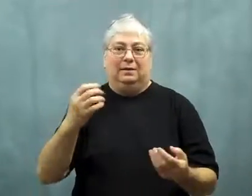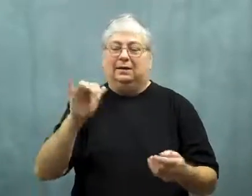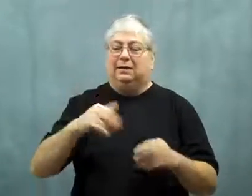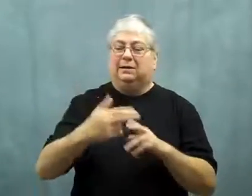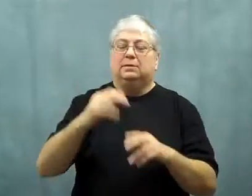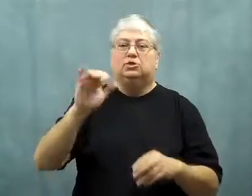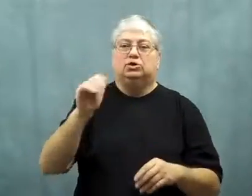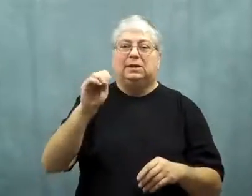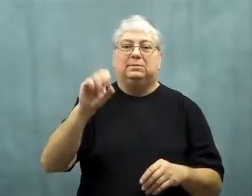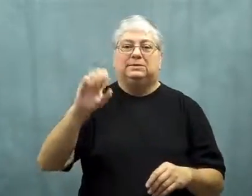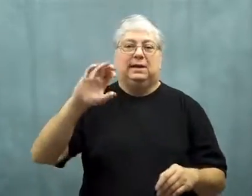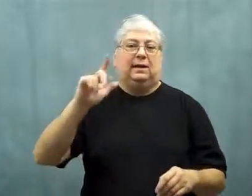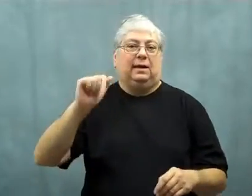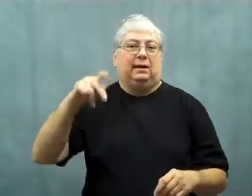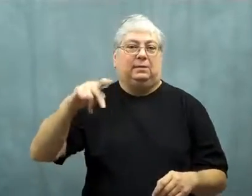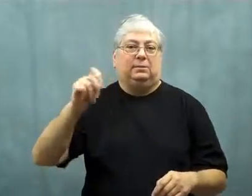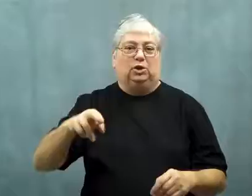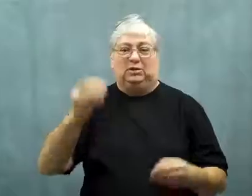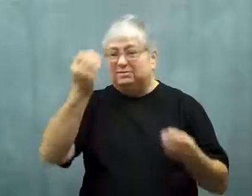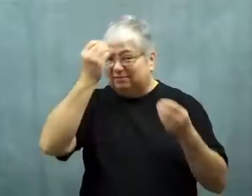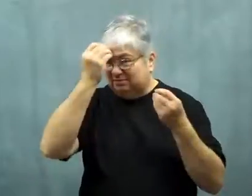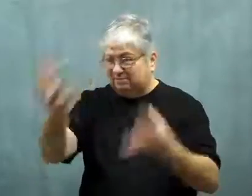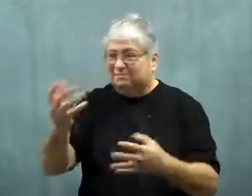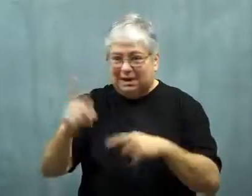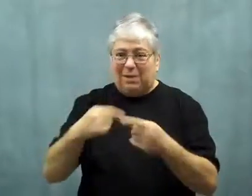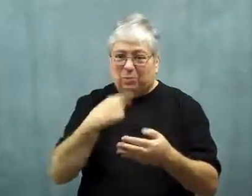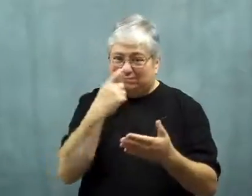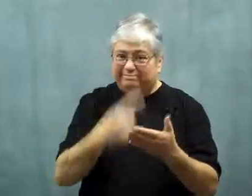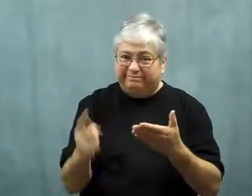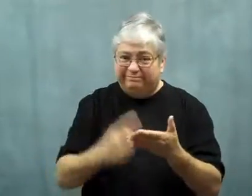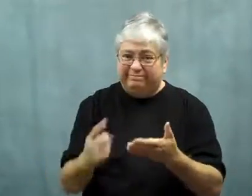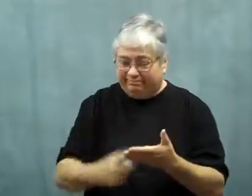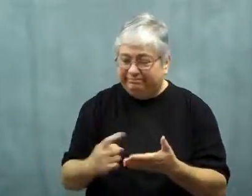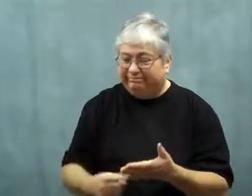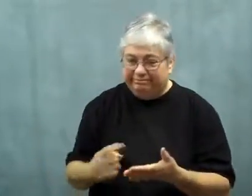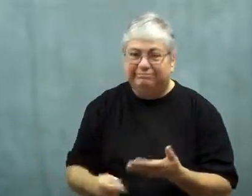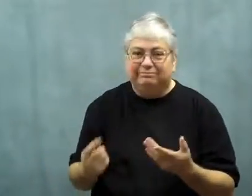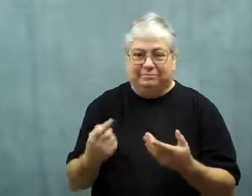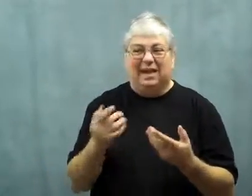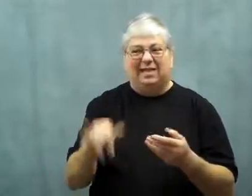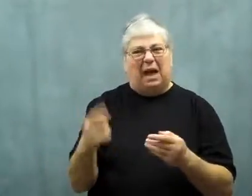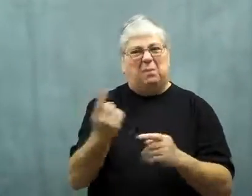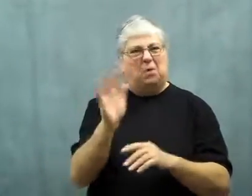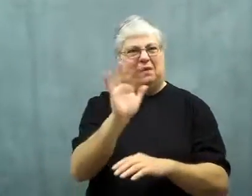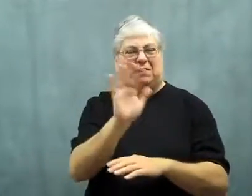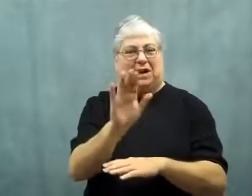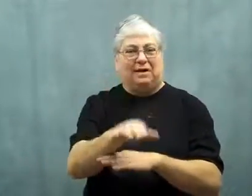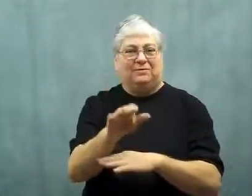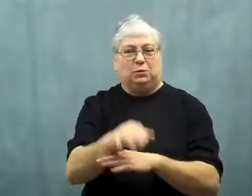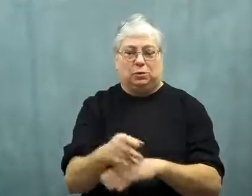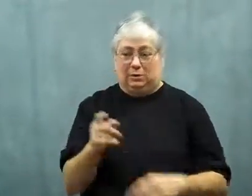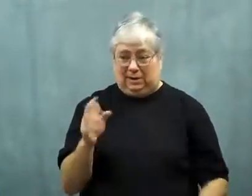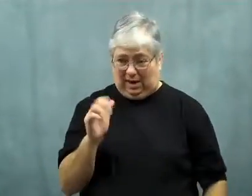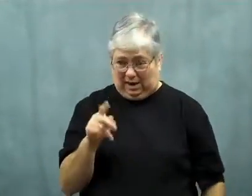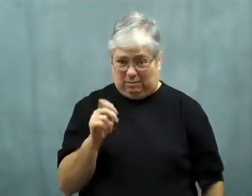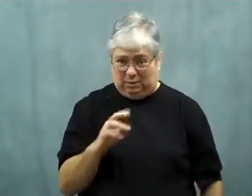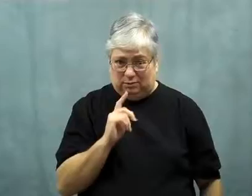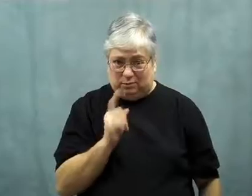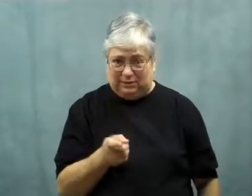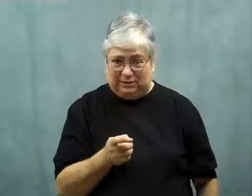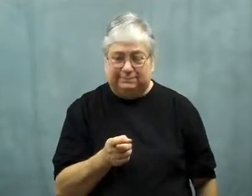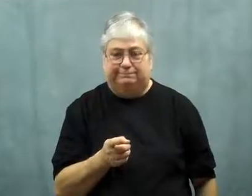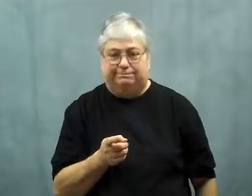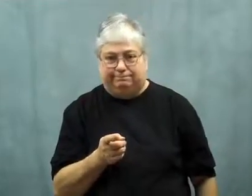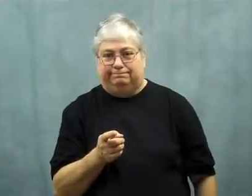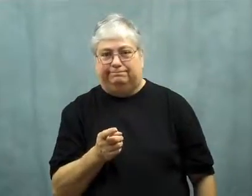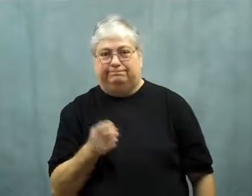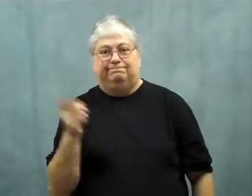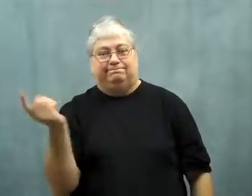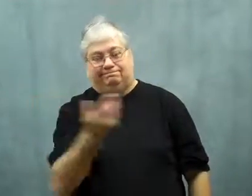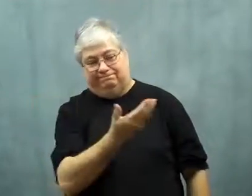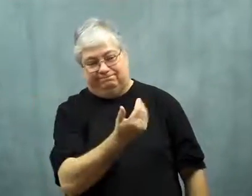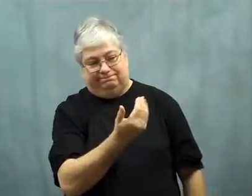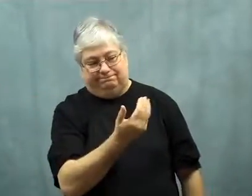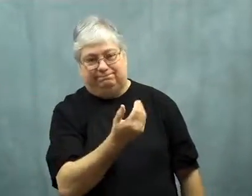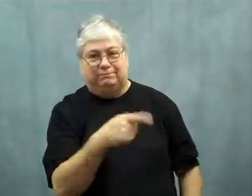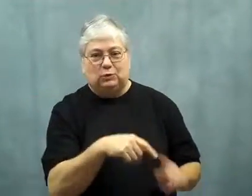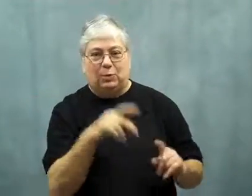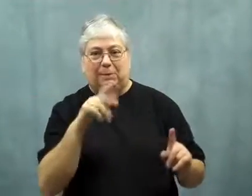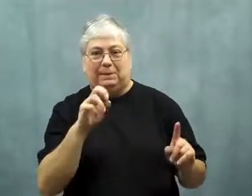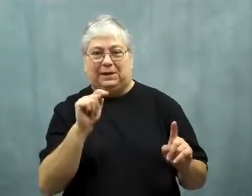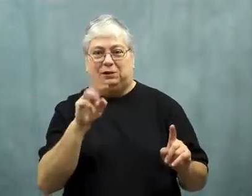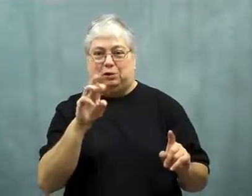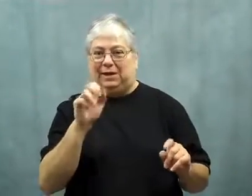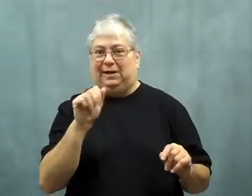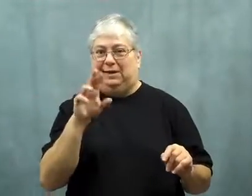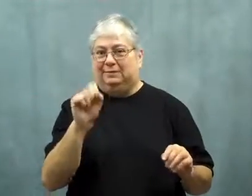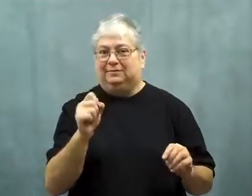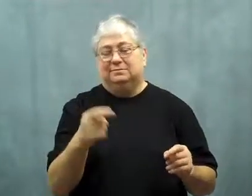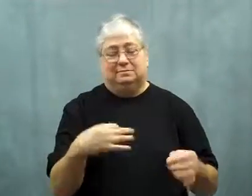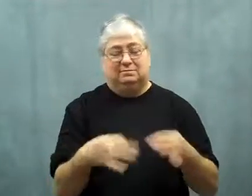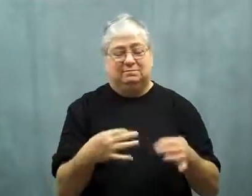James Clapper, at about 5 pm and notified him of the investigation results.